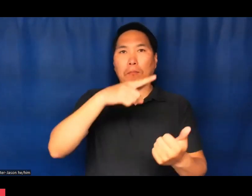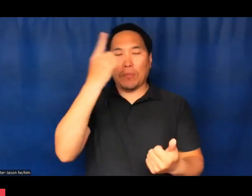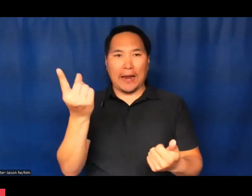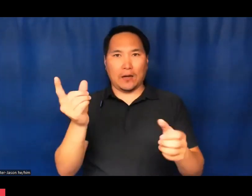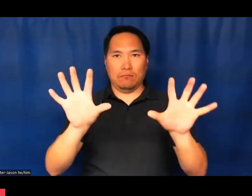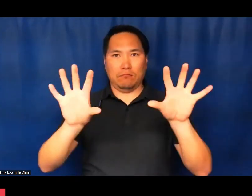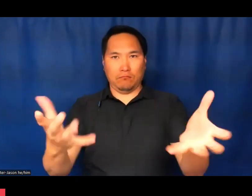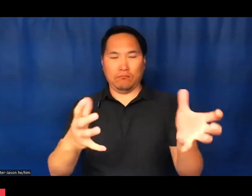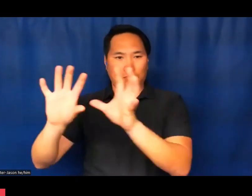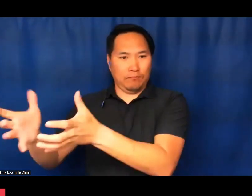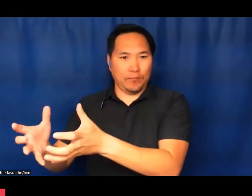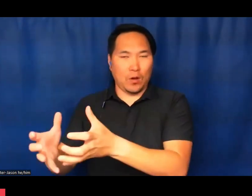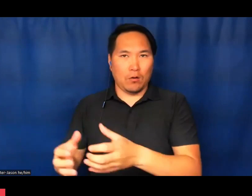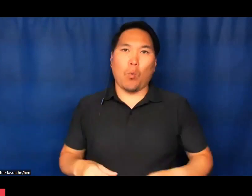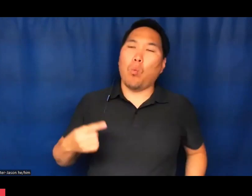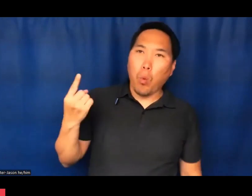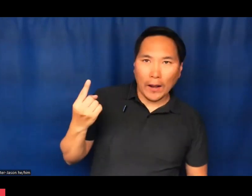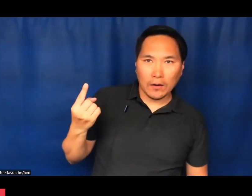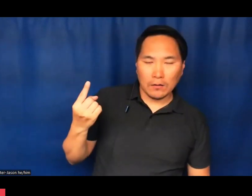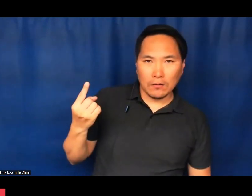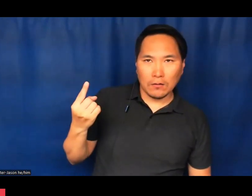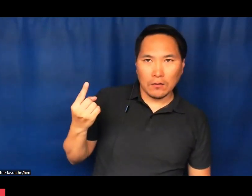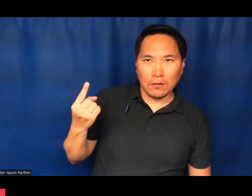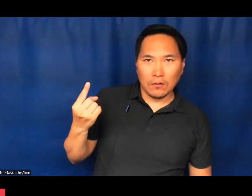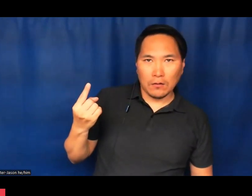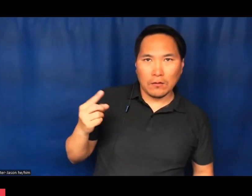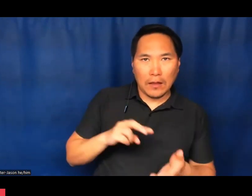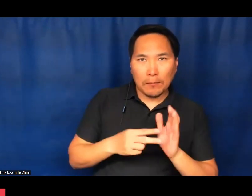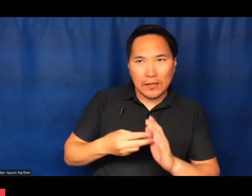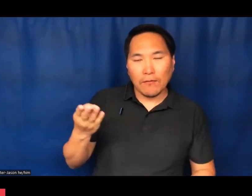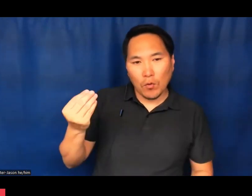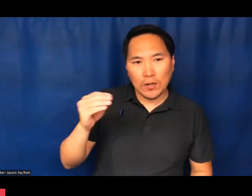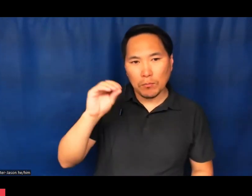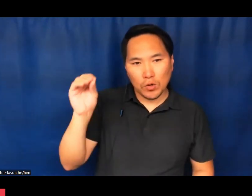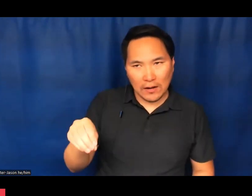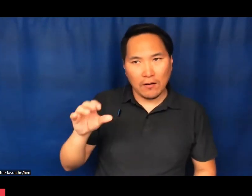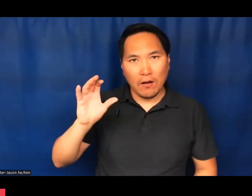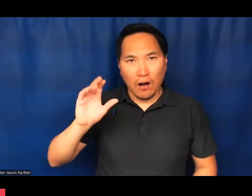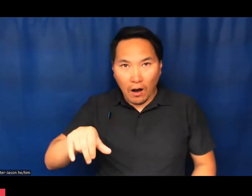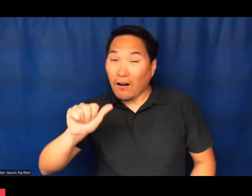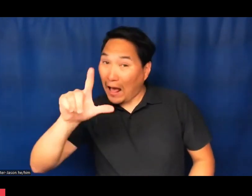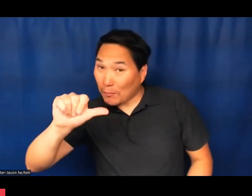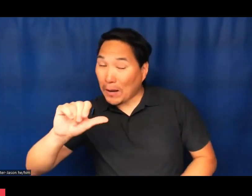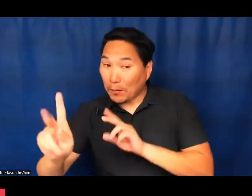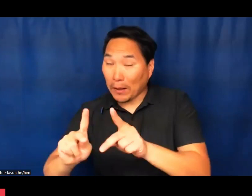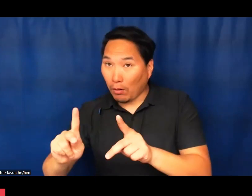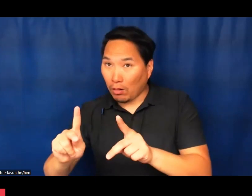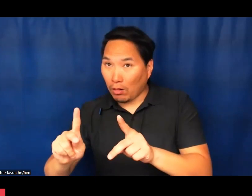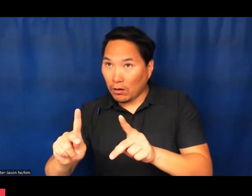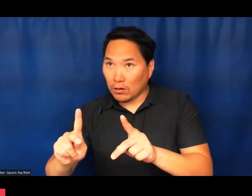One district out of seven rough map is 14% of the population of Alabama would be residing